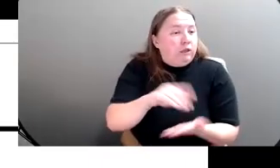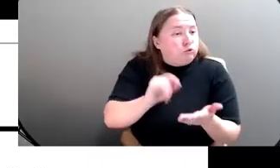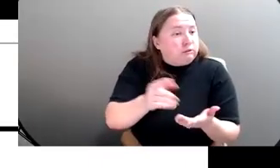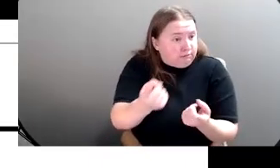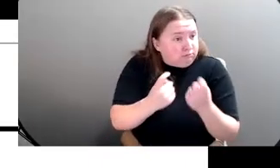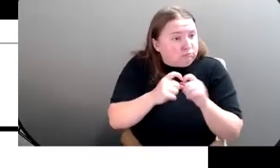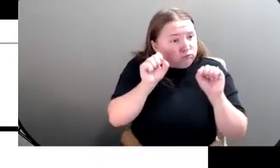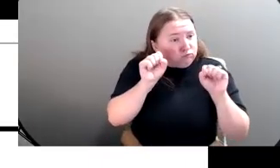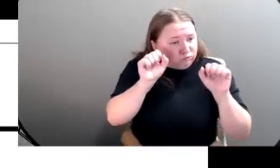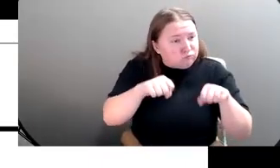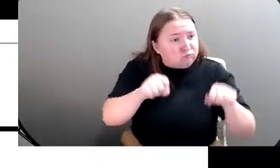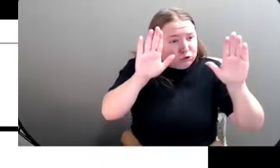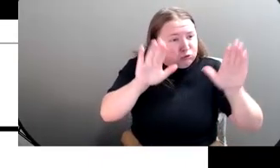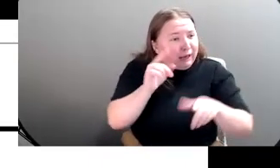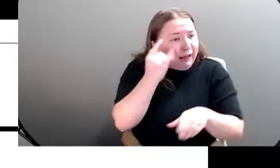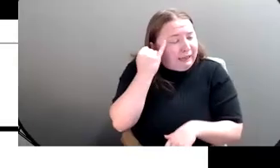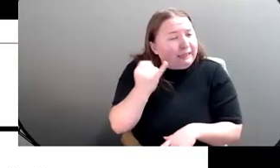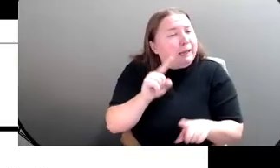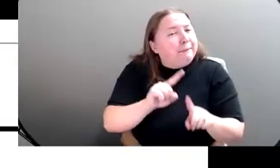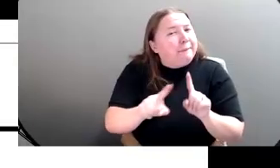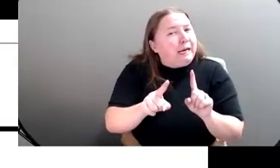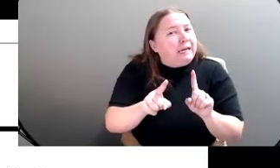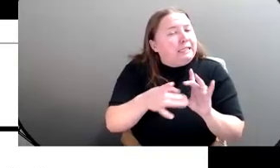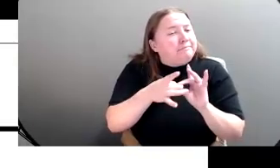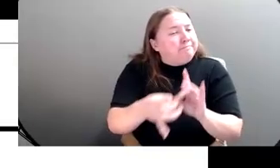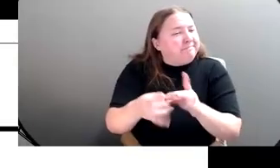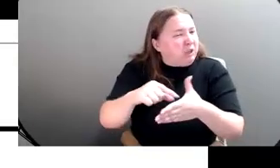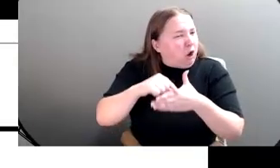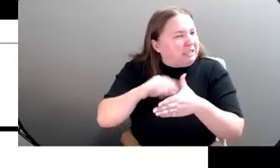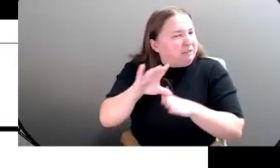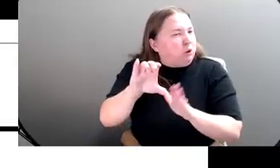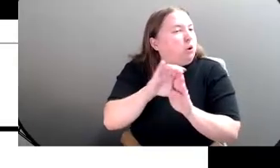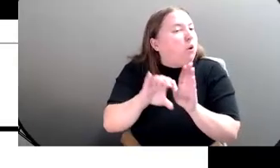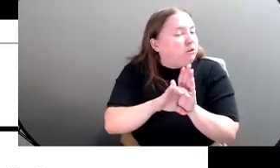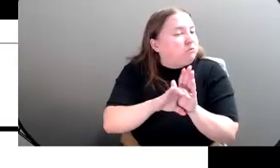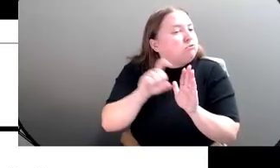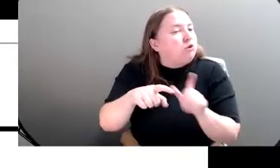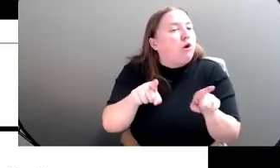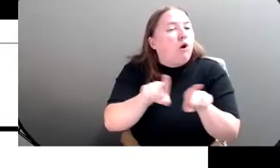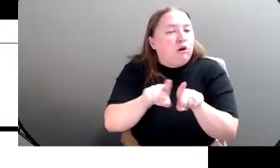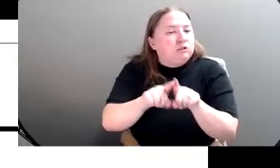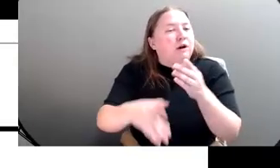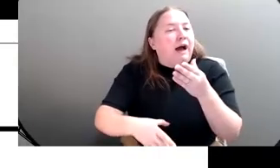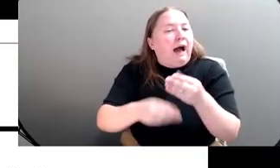But in order to make it, about the content of your course, you should also put some kind of little, you know,